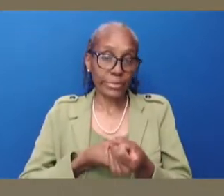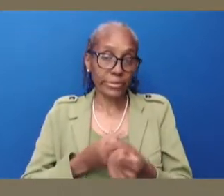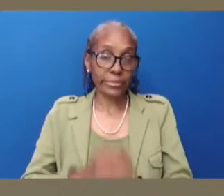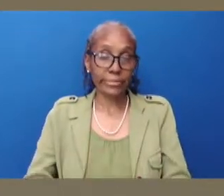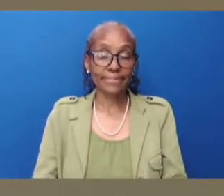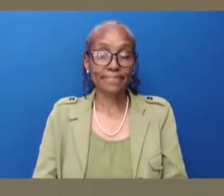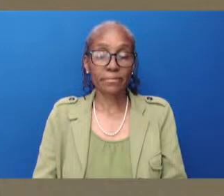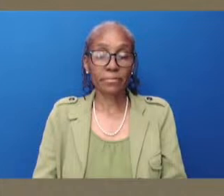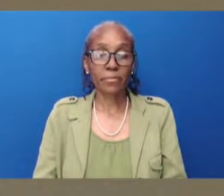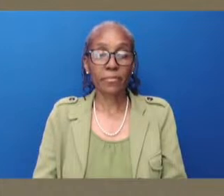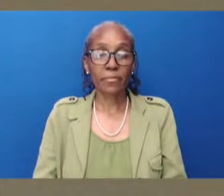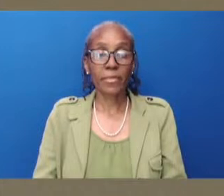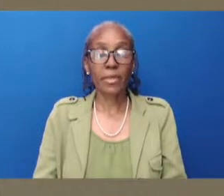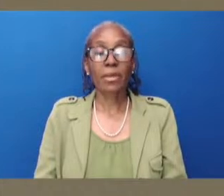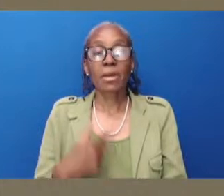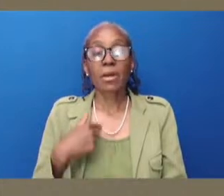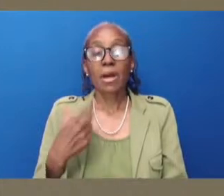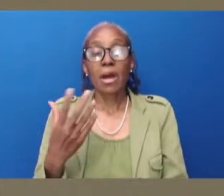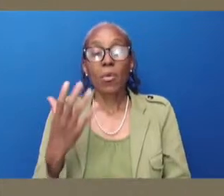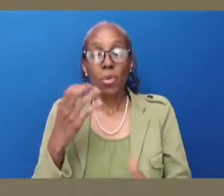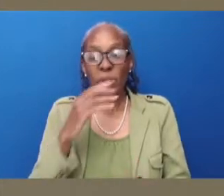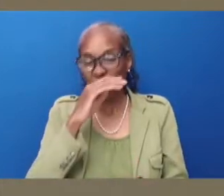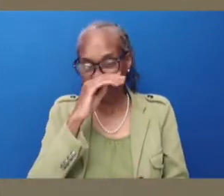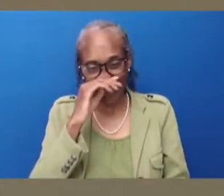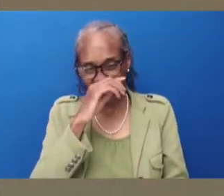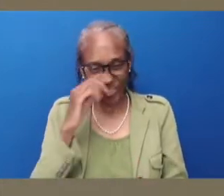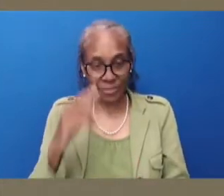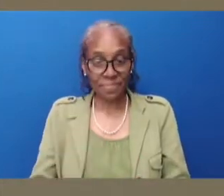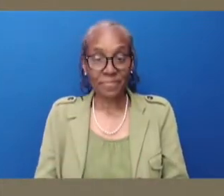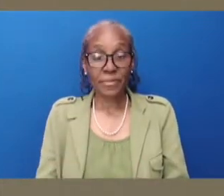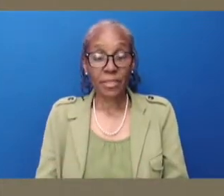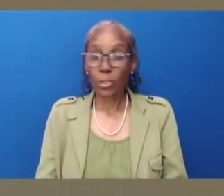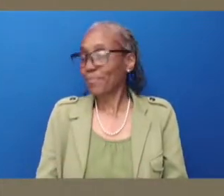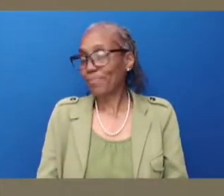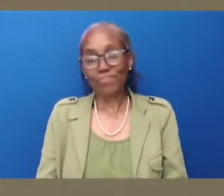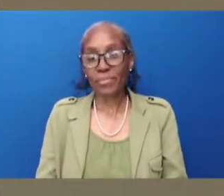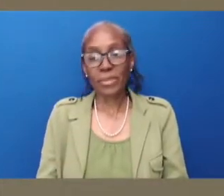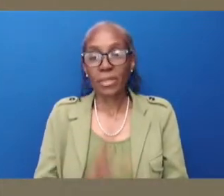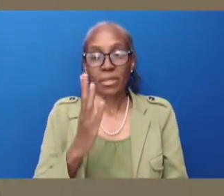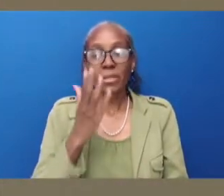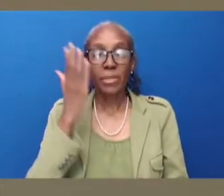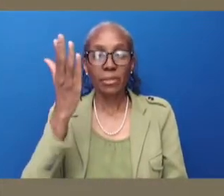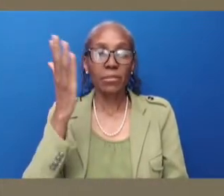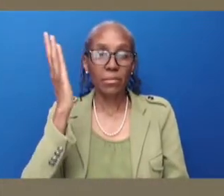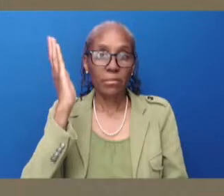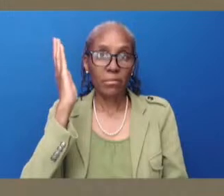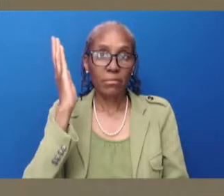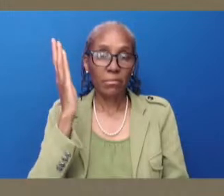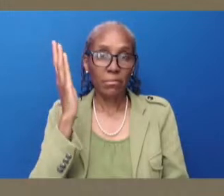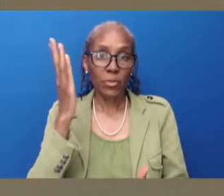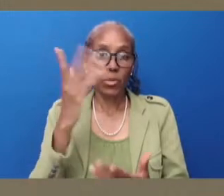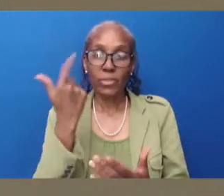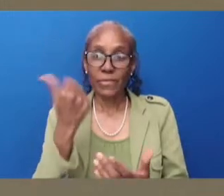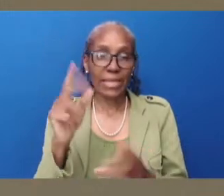LET'S MOVE ON TO THE LIBRARY BOARD OF TRUSTEES.